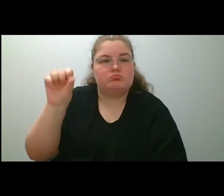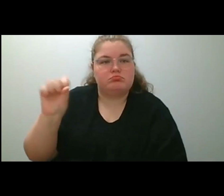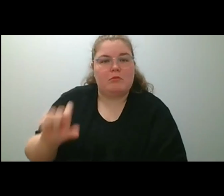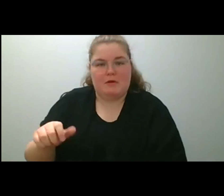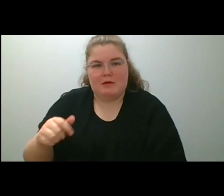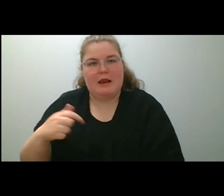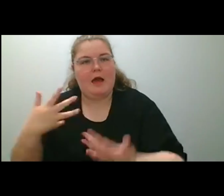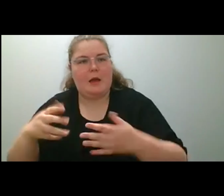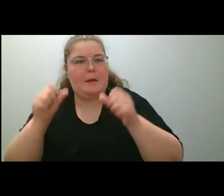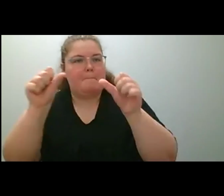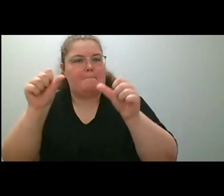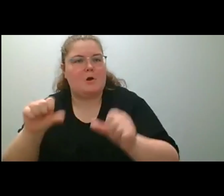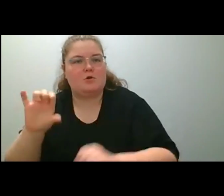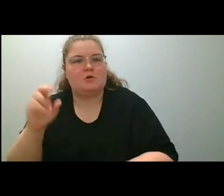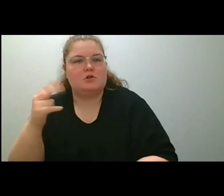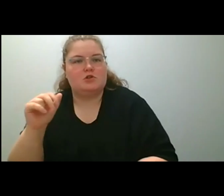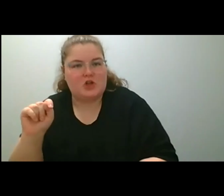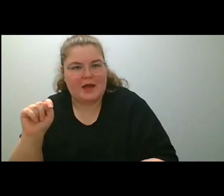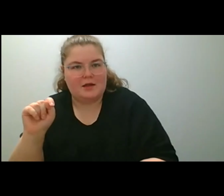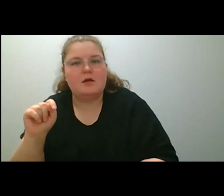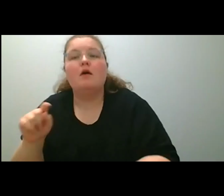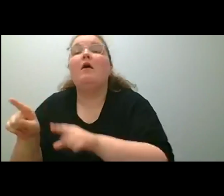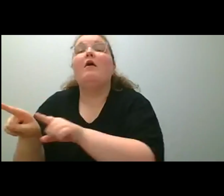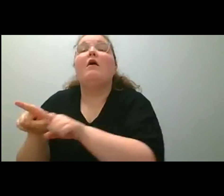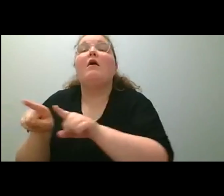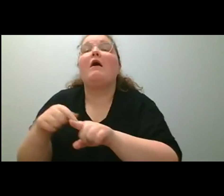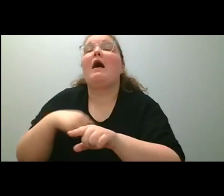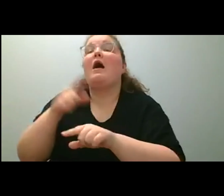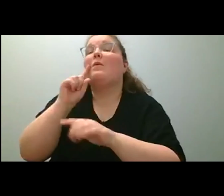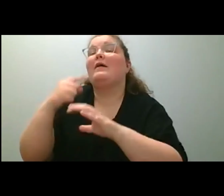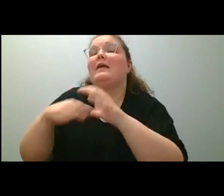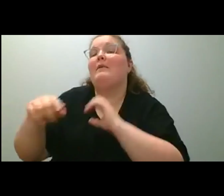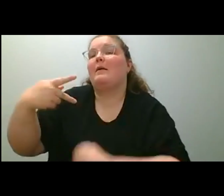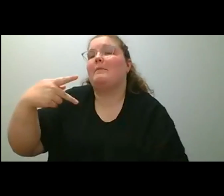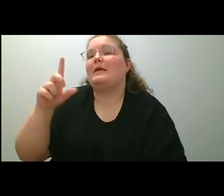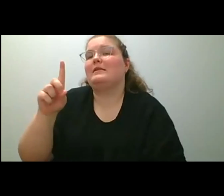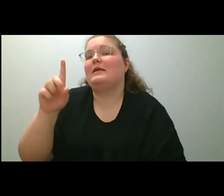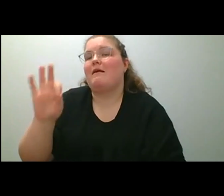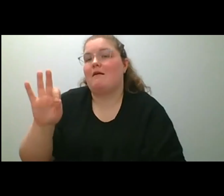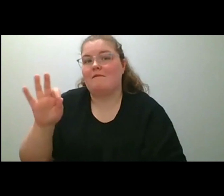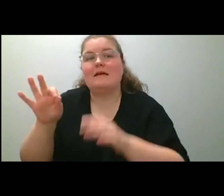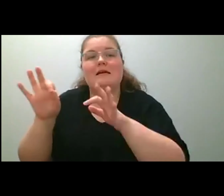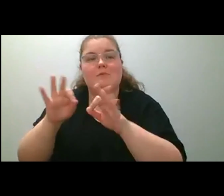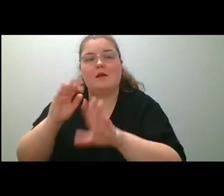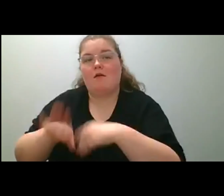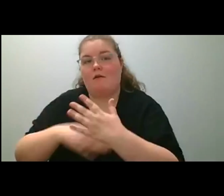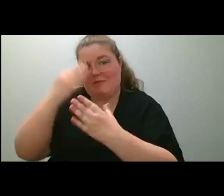as well as a couple of PDF resources that Una has put together with some information that she covered today.